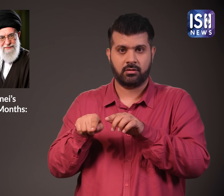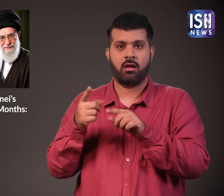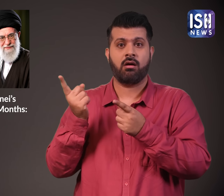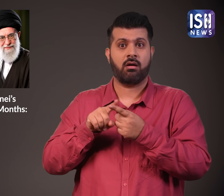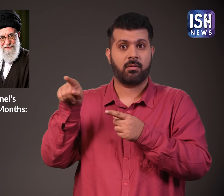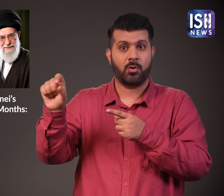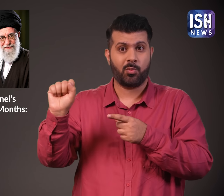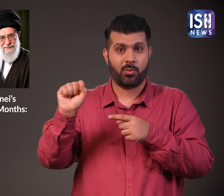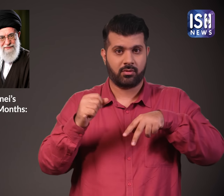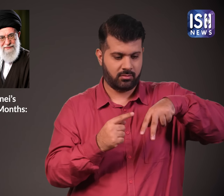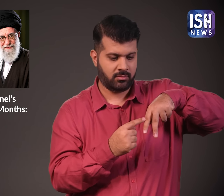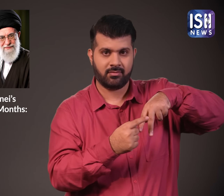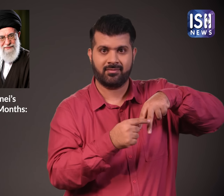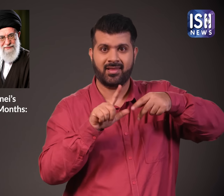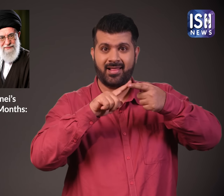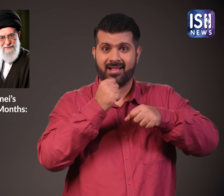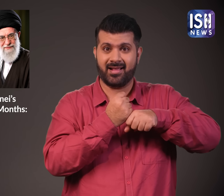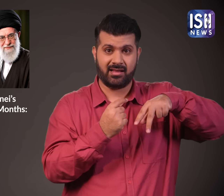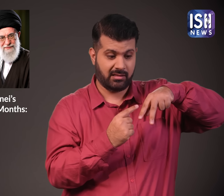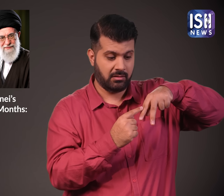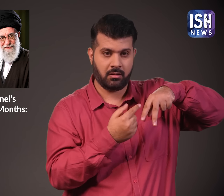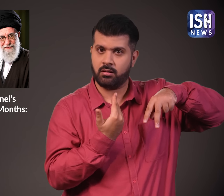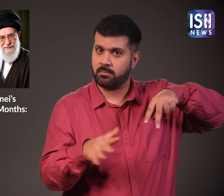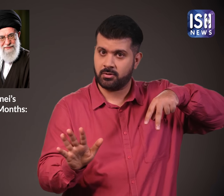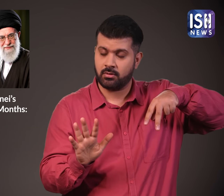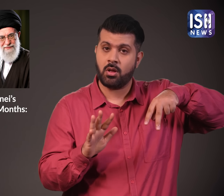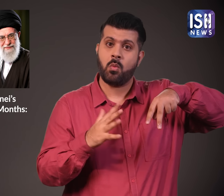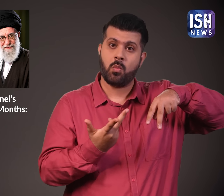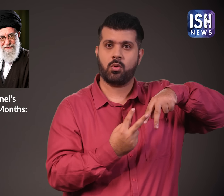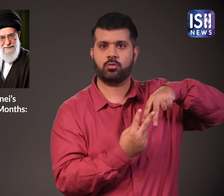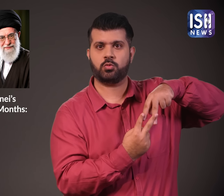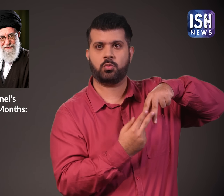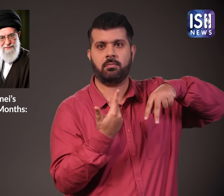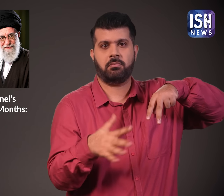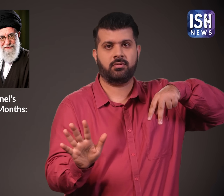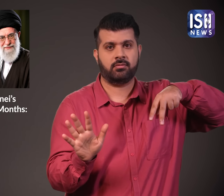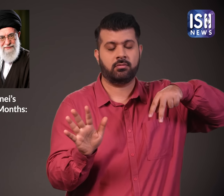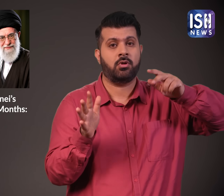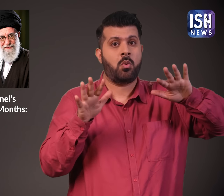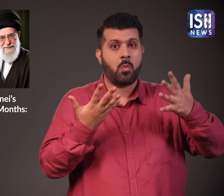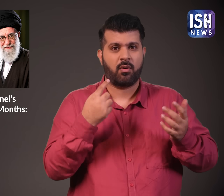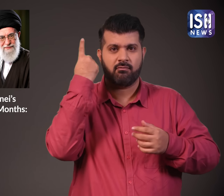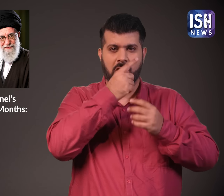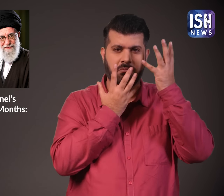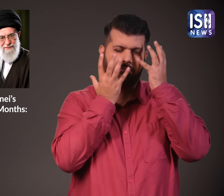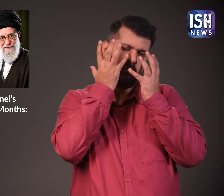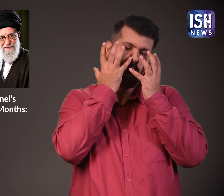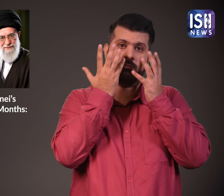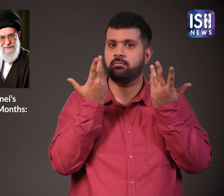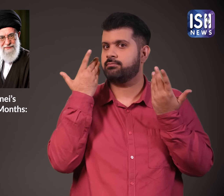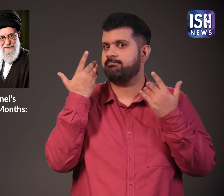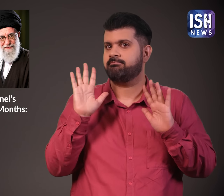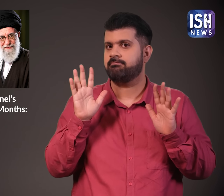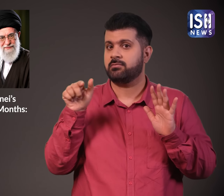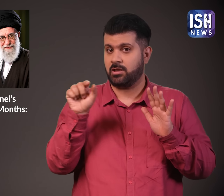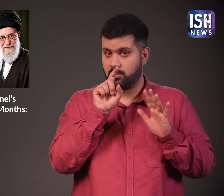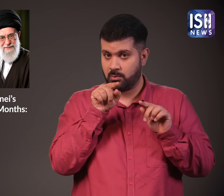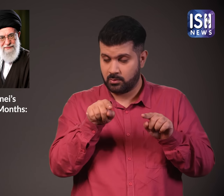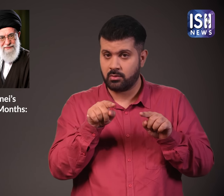and has injured his one or both legs and also has some facial disfigurement.